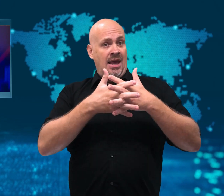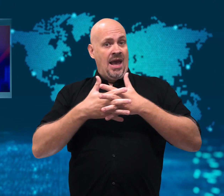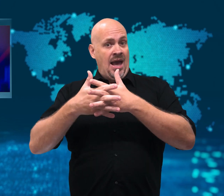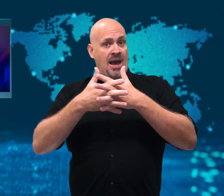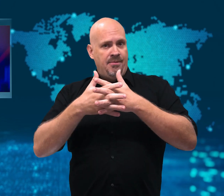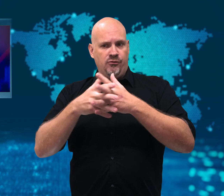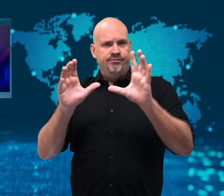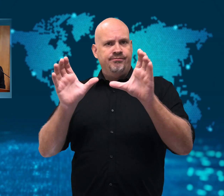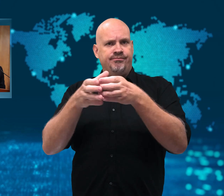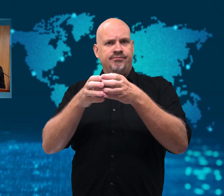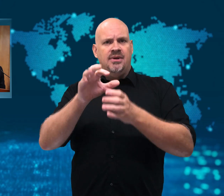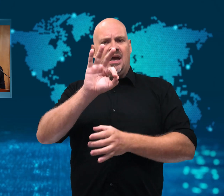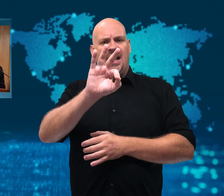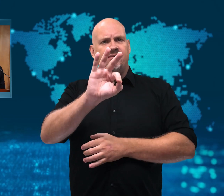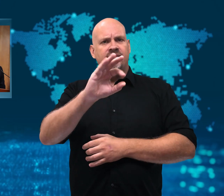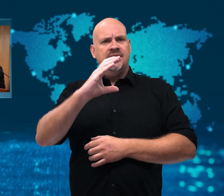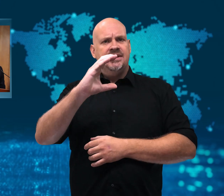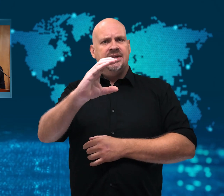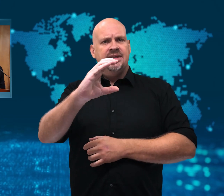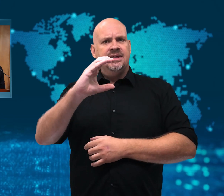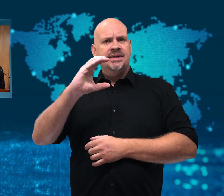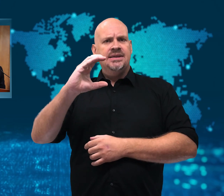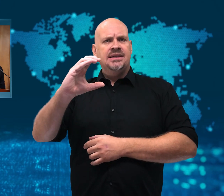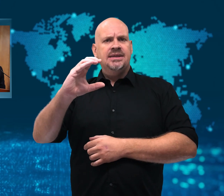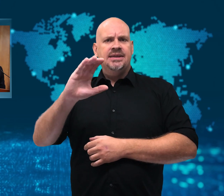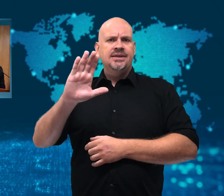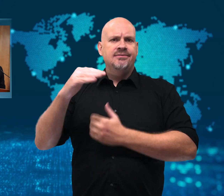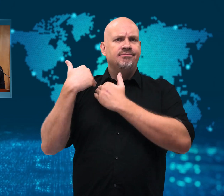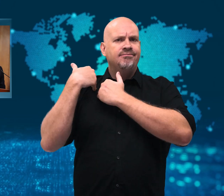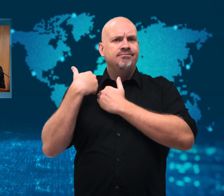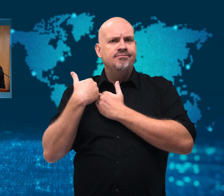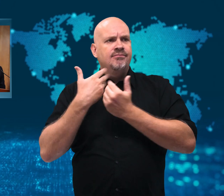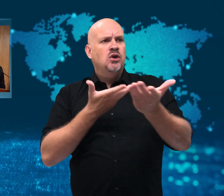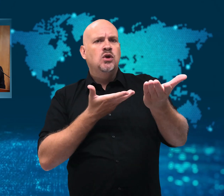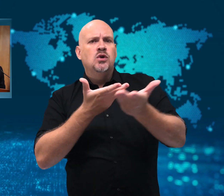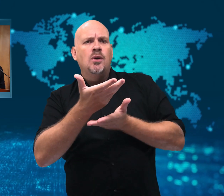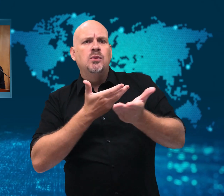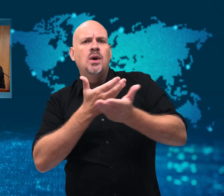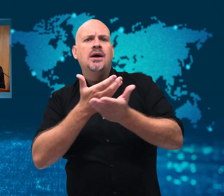identify and avoid package delivery scams.